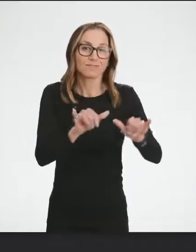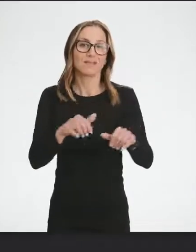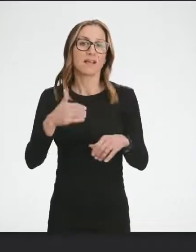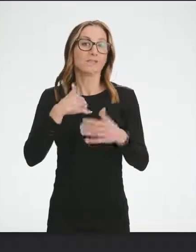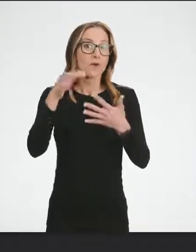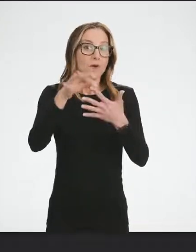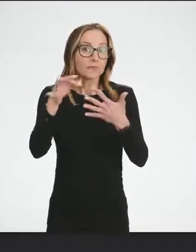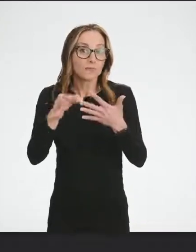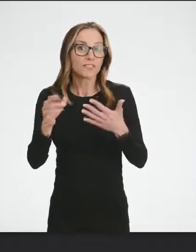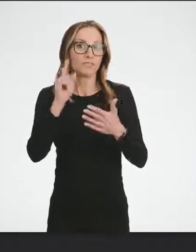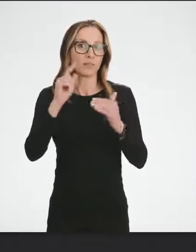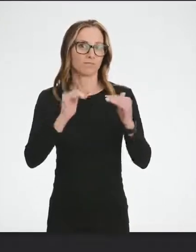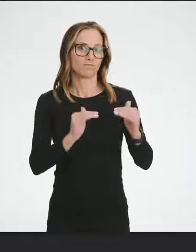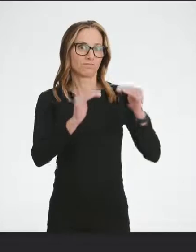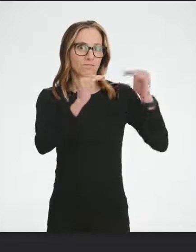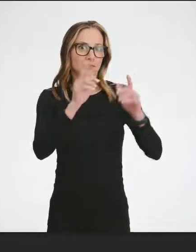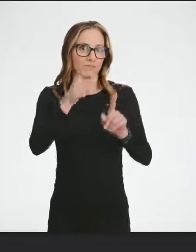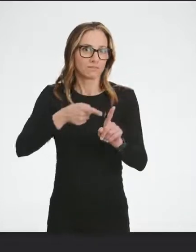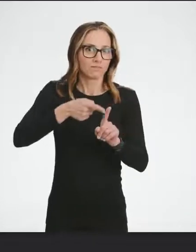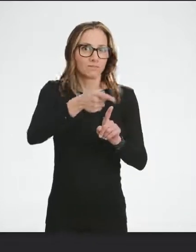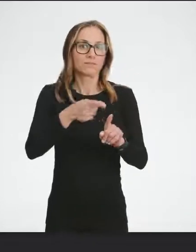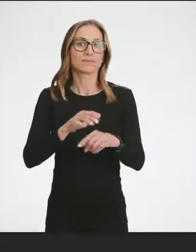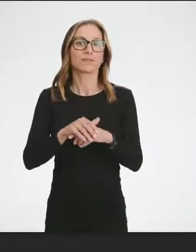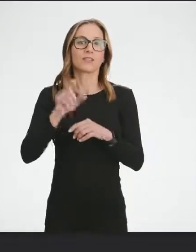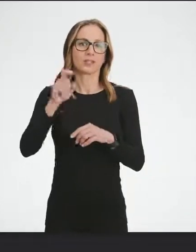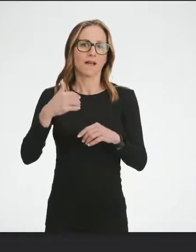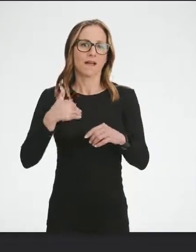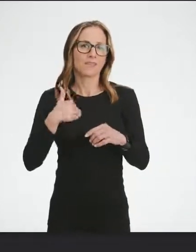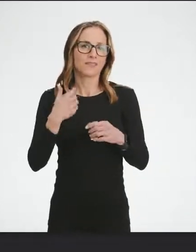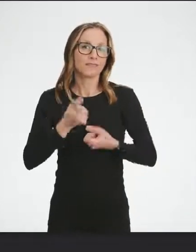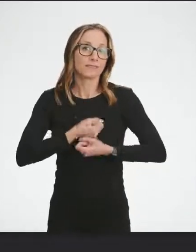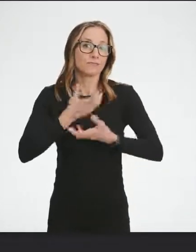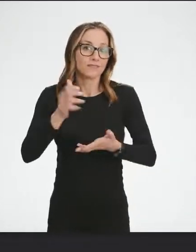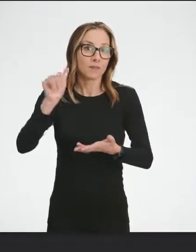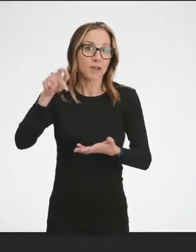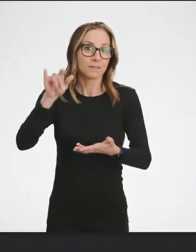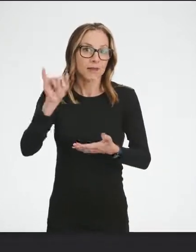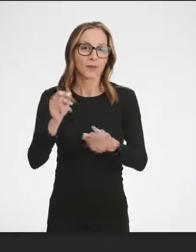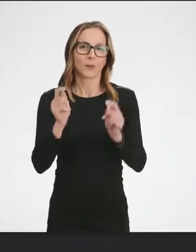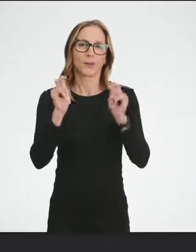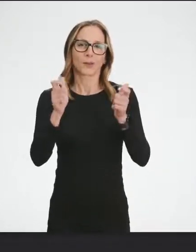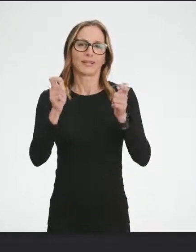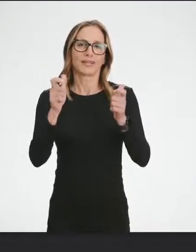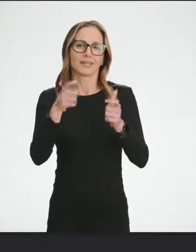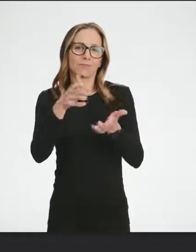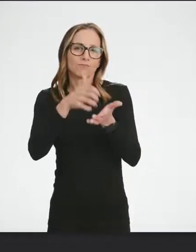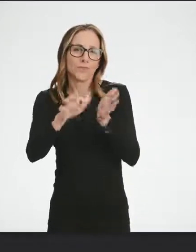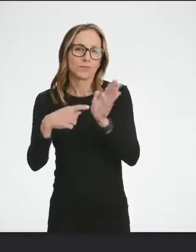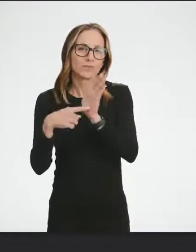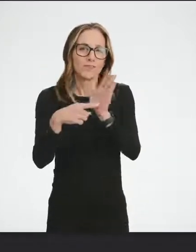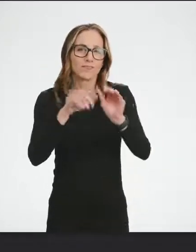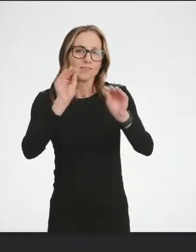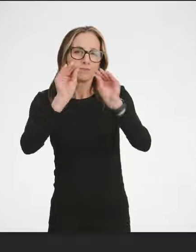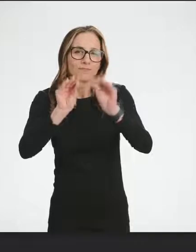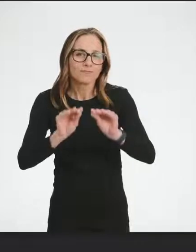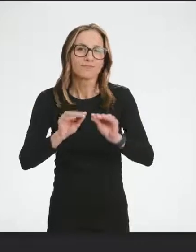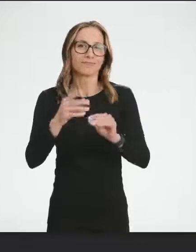And it needs to have an expressive API that allows you to quickly prototype your ideas and see the results across a range of devices.